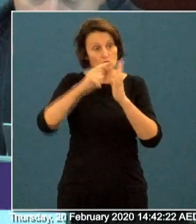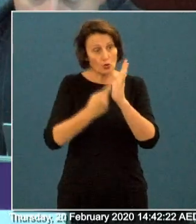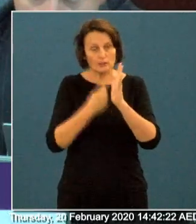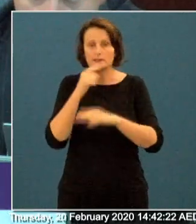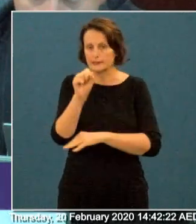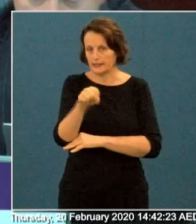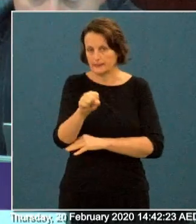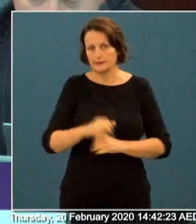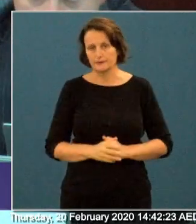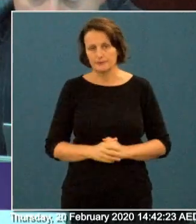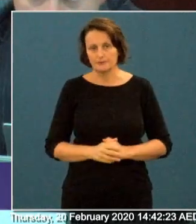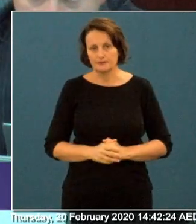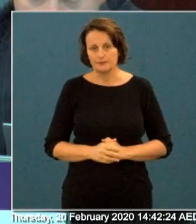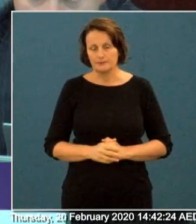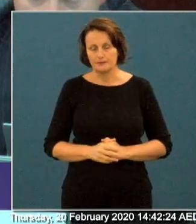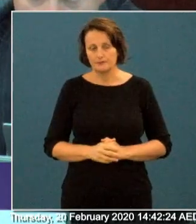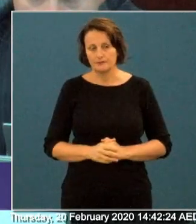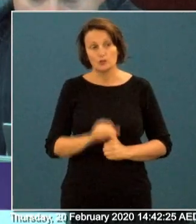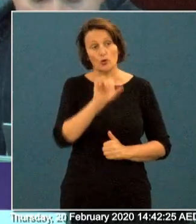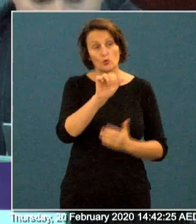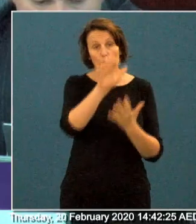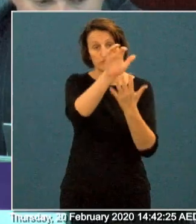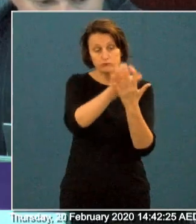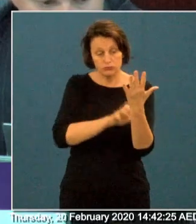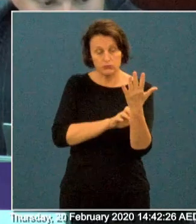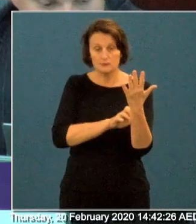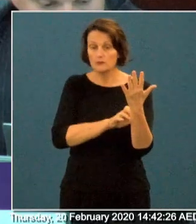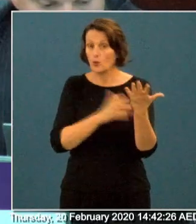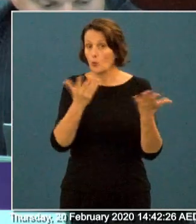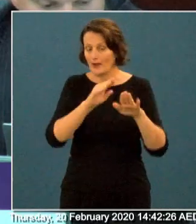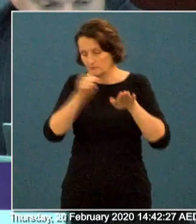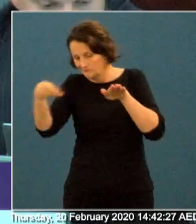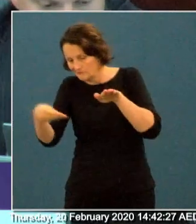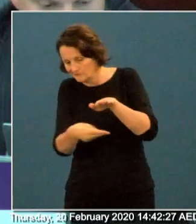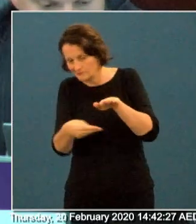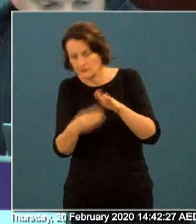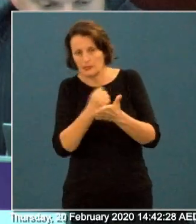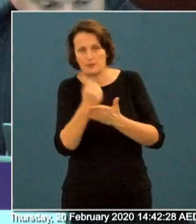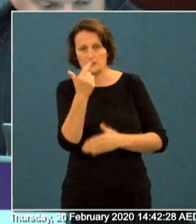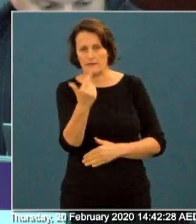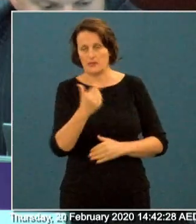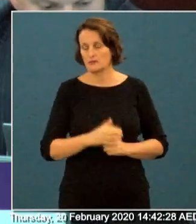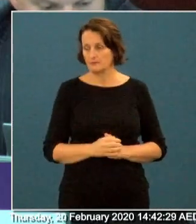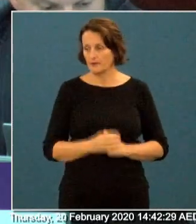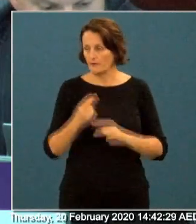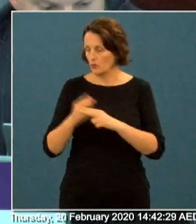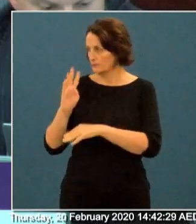And your statement is behind tab 7 of the tender bundle B for the Commissioners. Thank you.